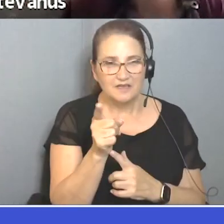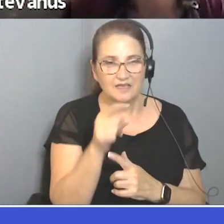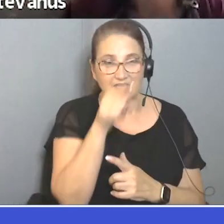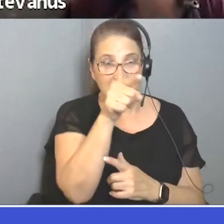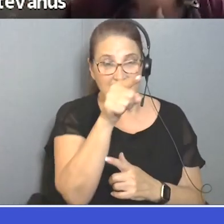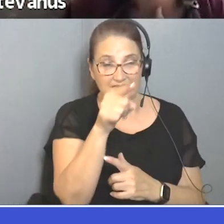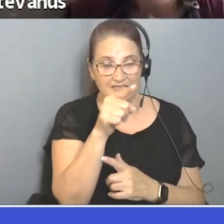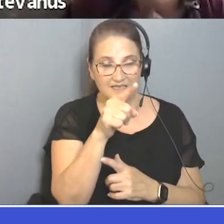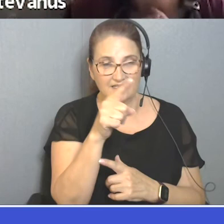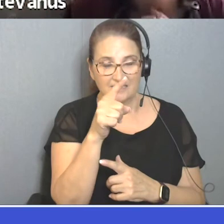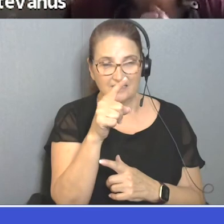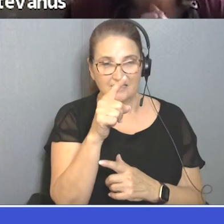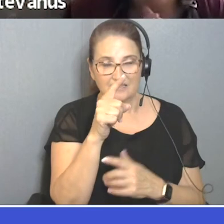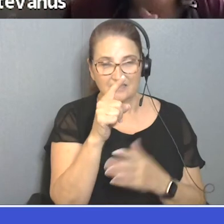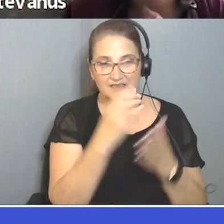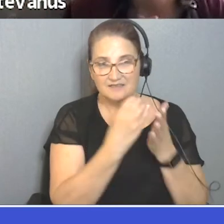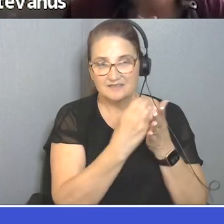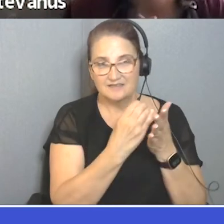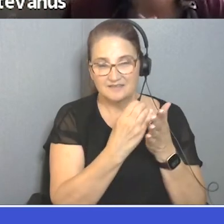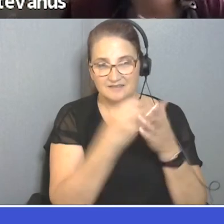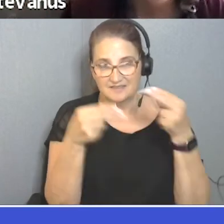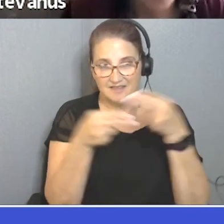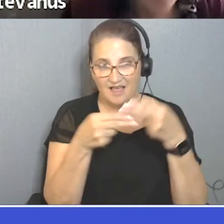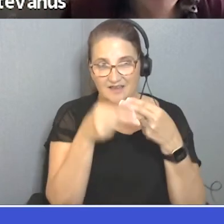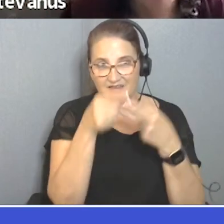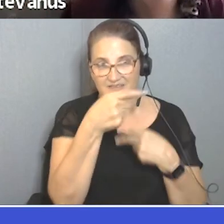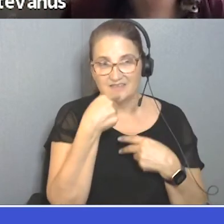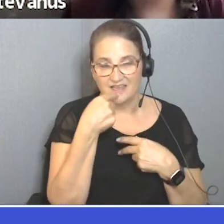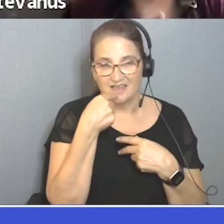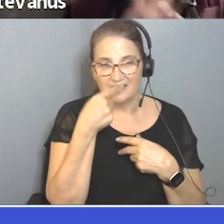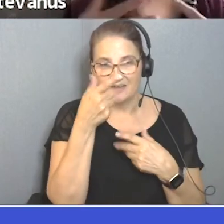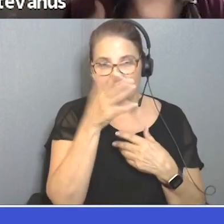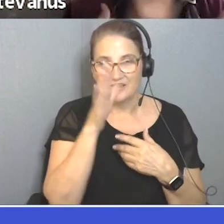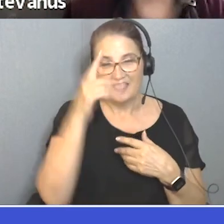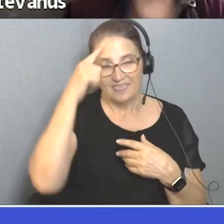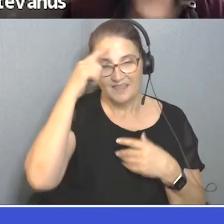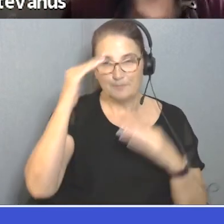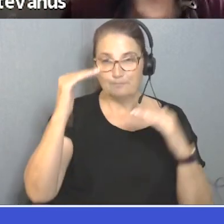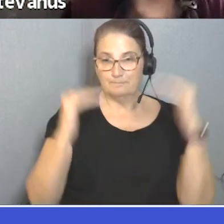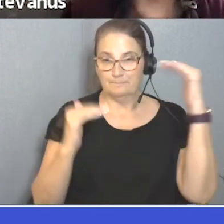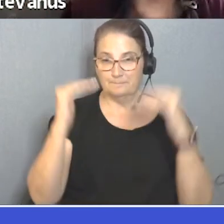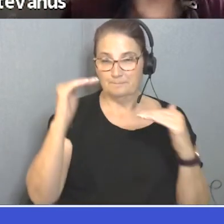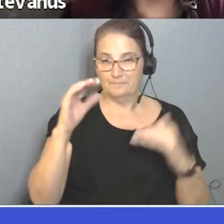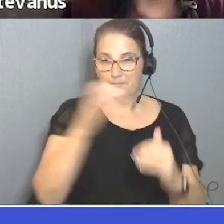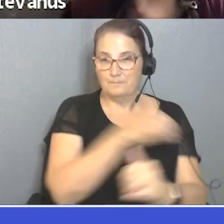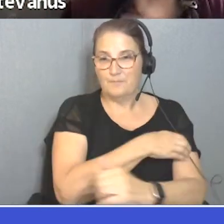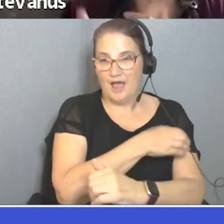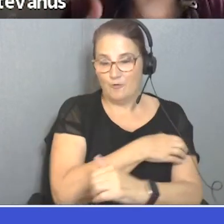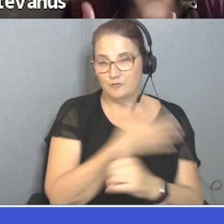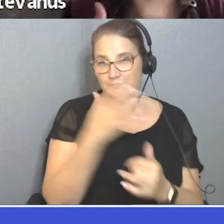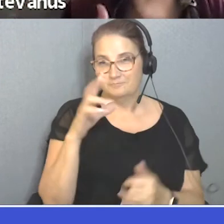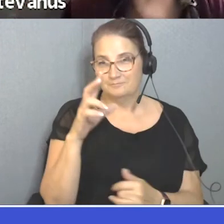A note that we have here on the slide that is important is, consider the power dynamics that you might be bringing.